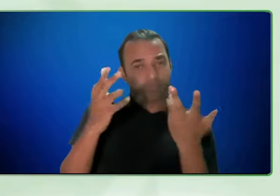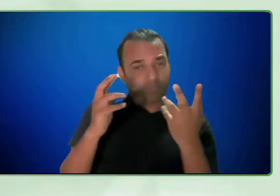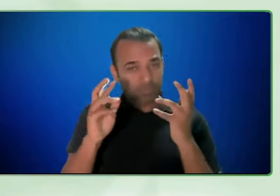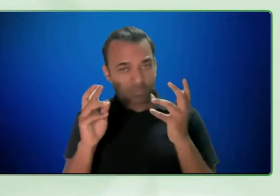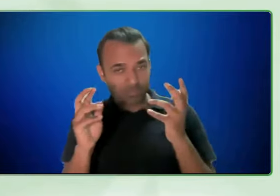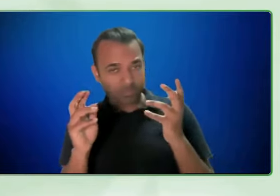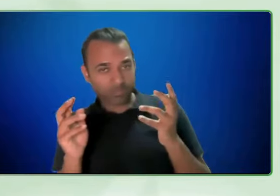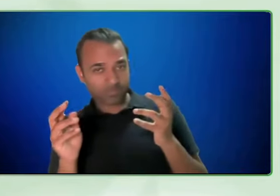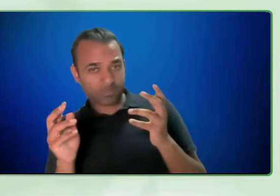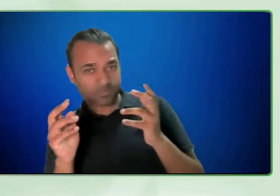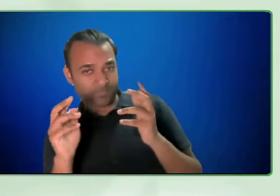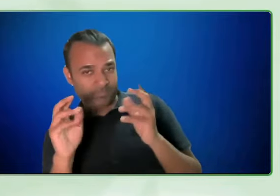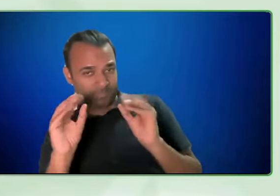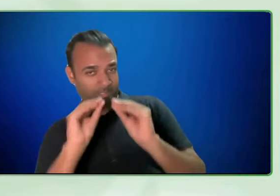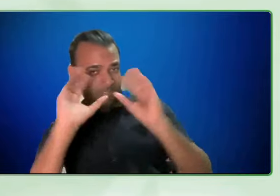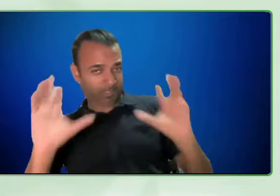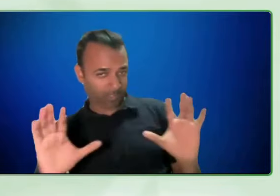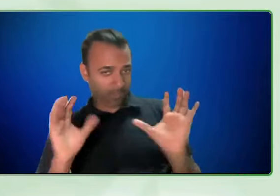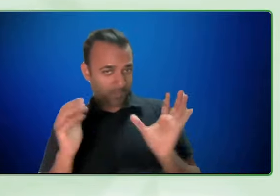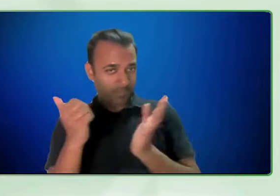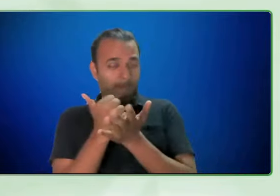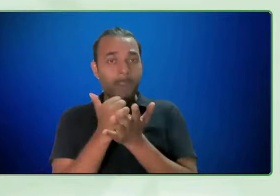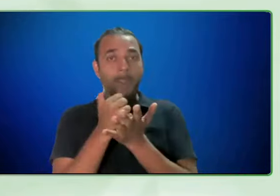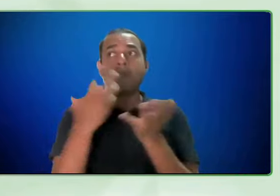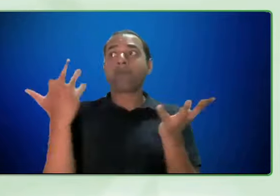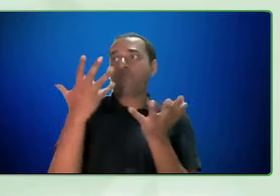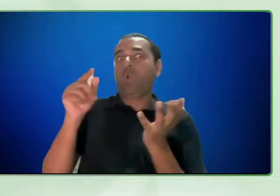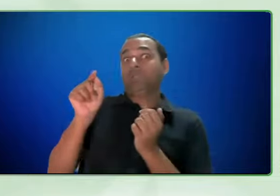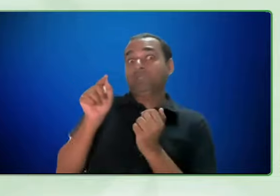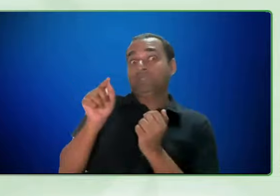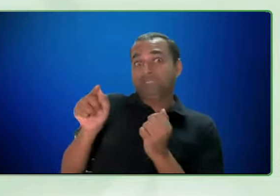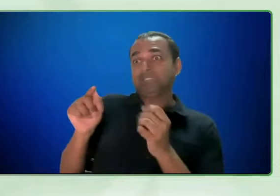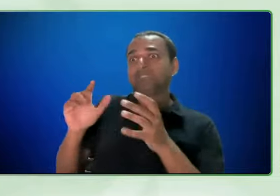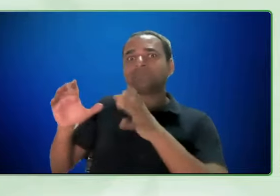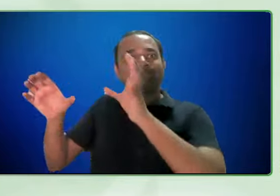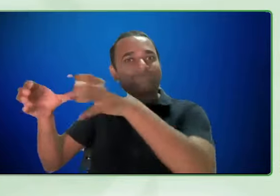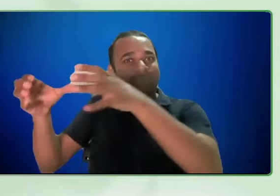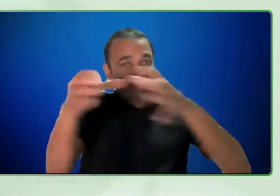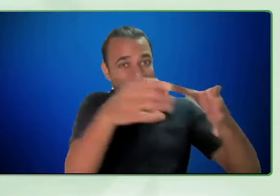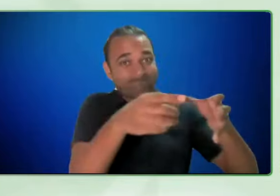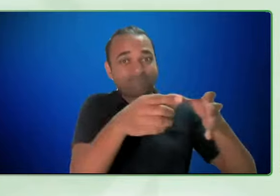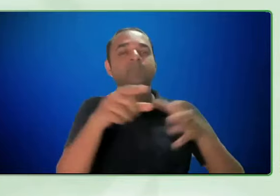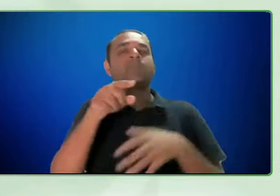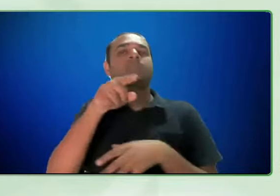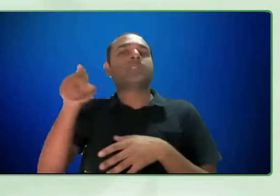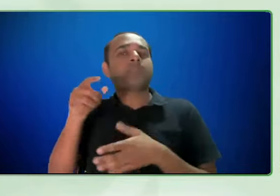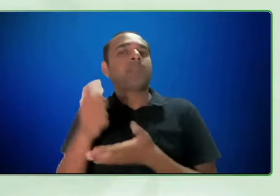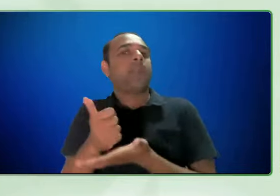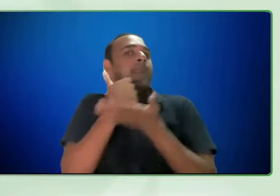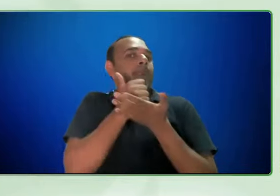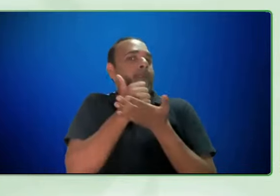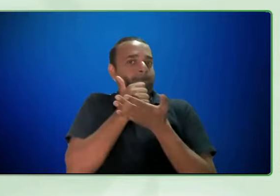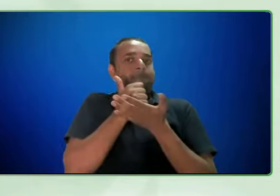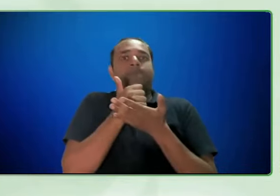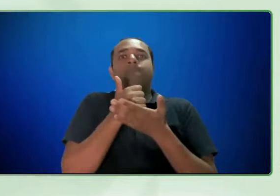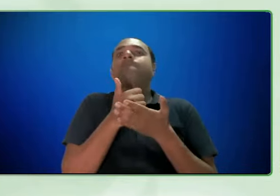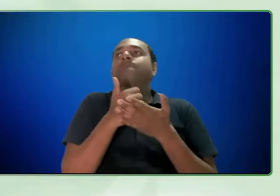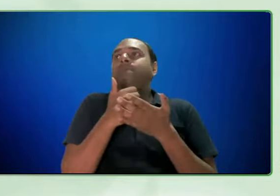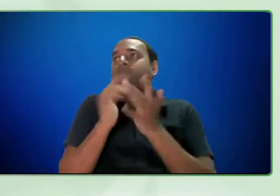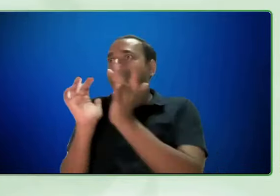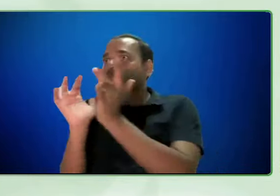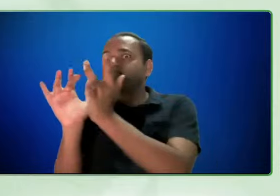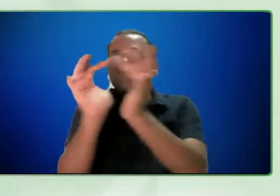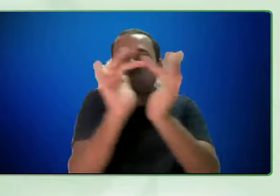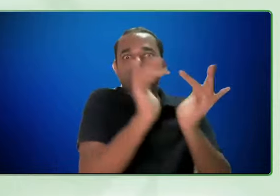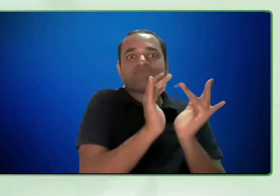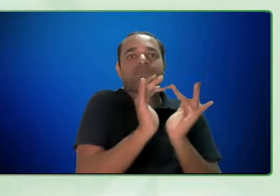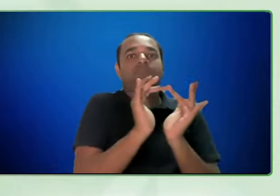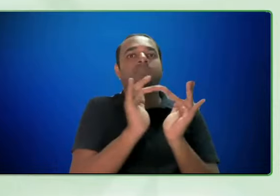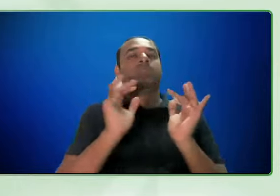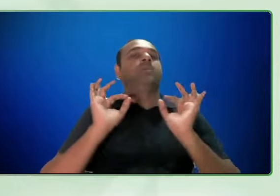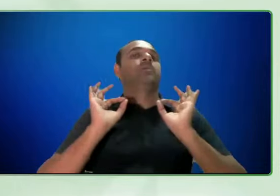with best practices everywhere. This network you created over the last 14 years allows us to sweep